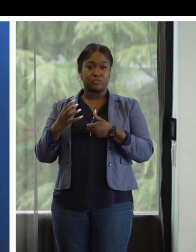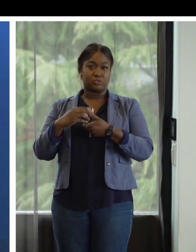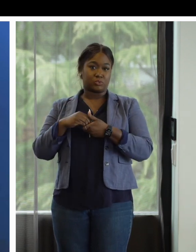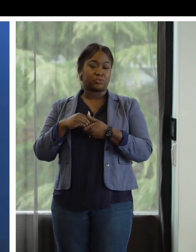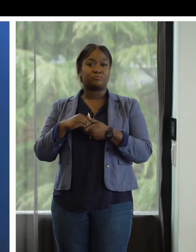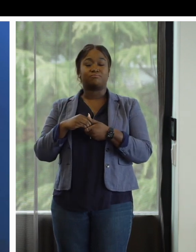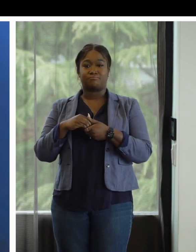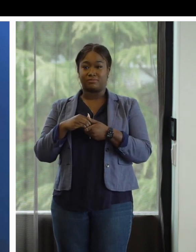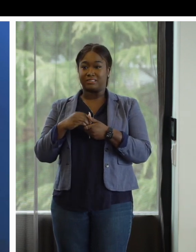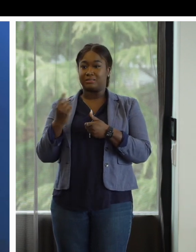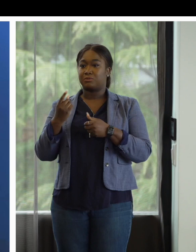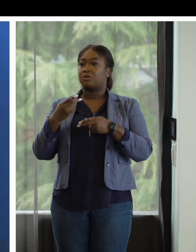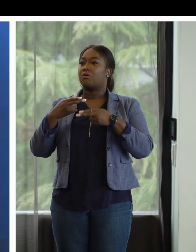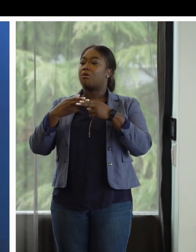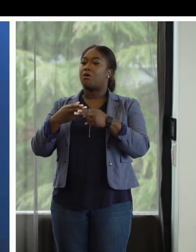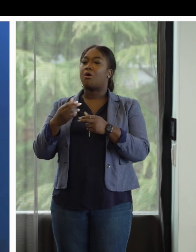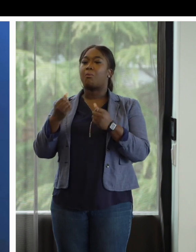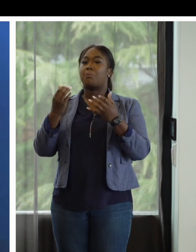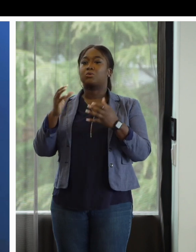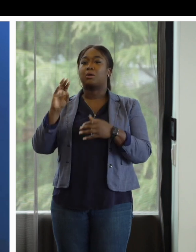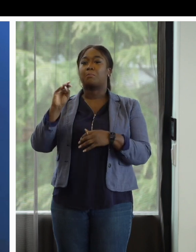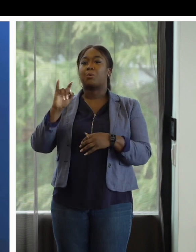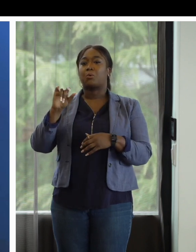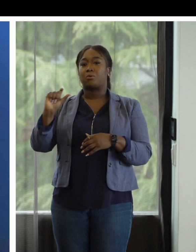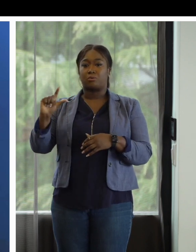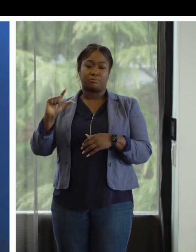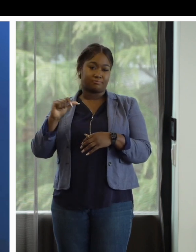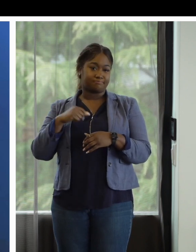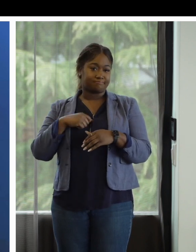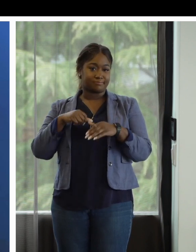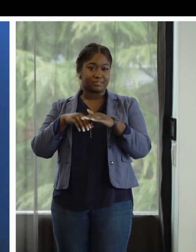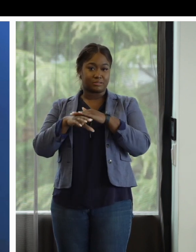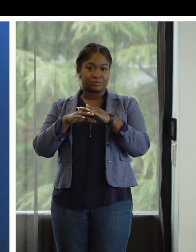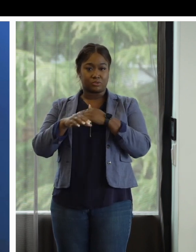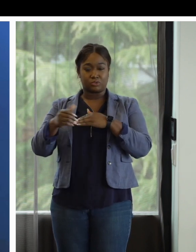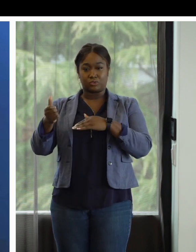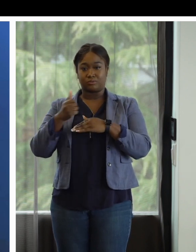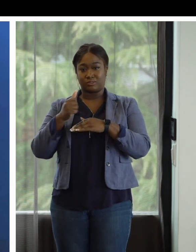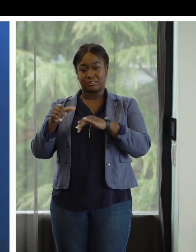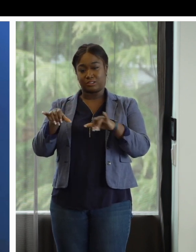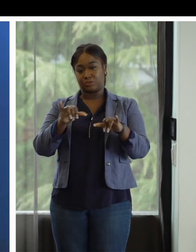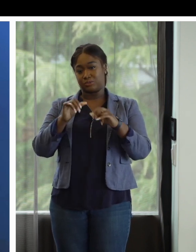something called multimodal and accessible travel standards assessment